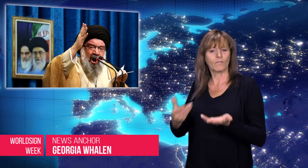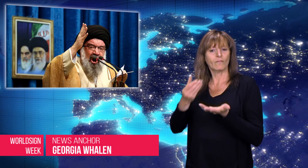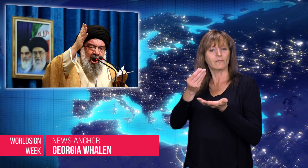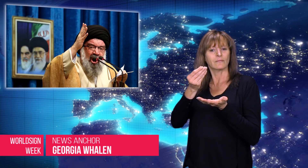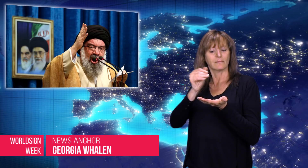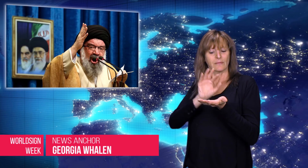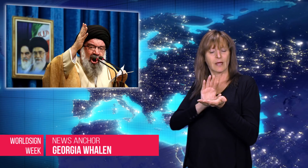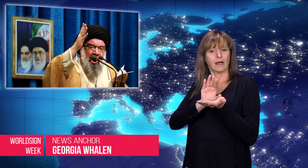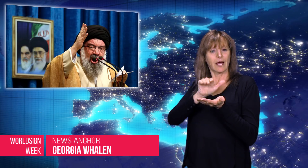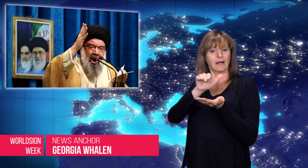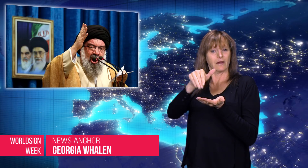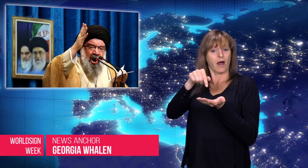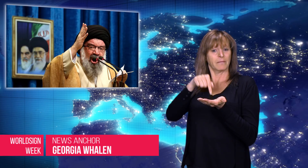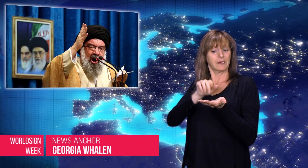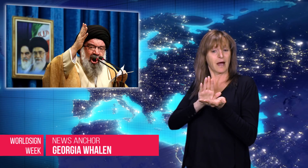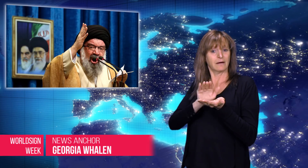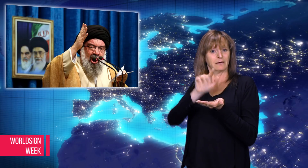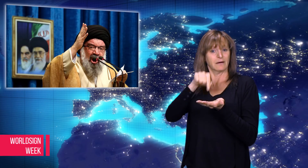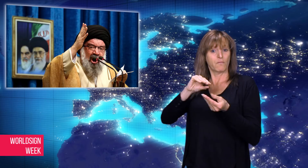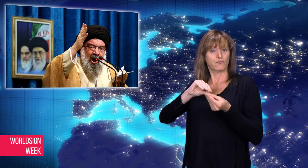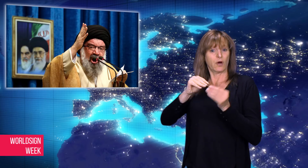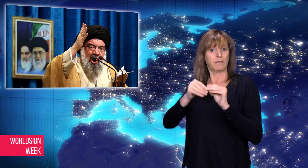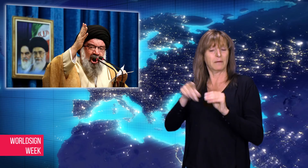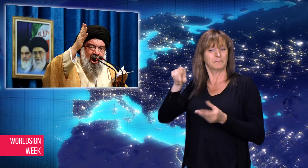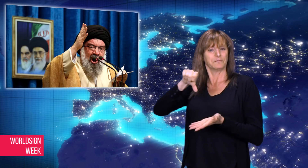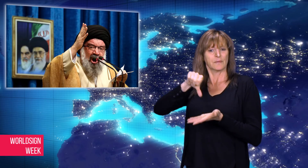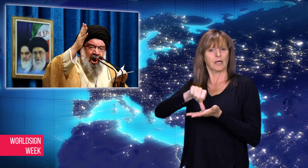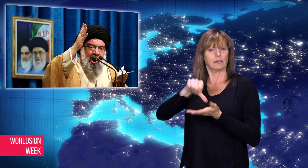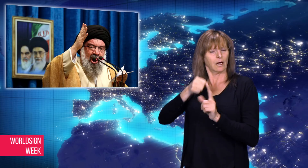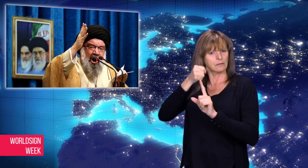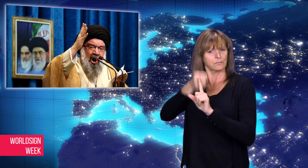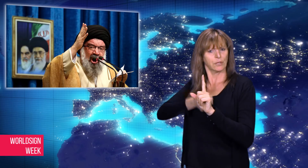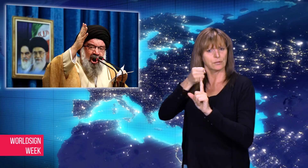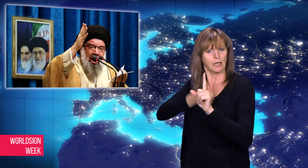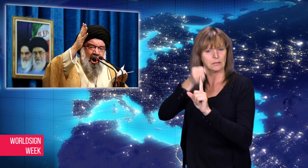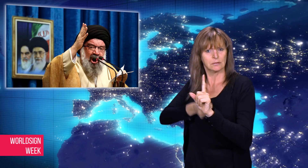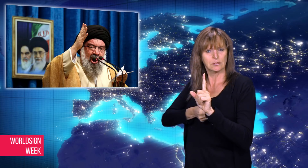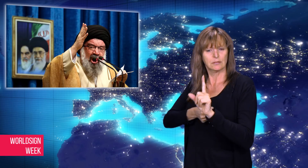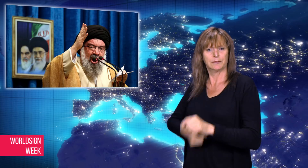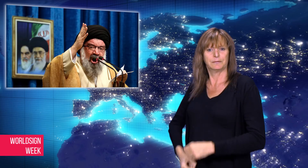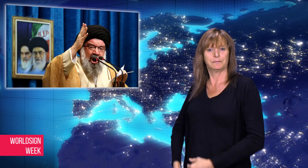Georgia: Iranian protests over economic problems